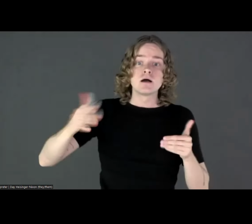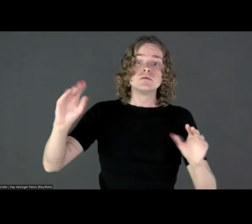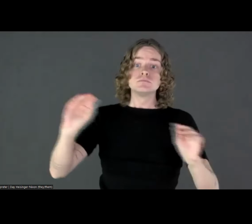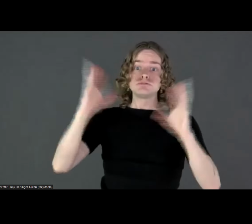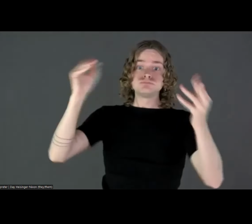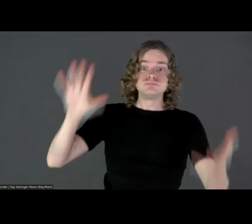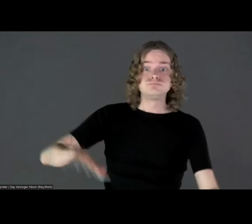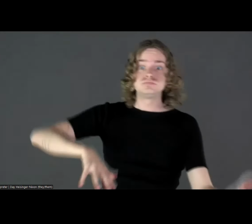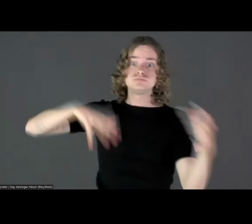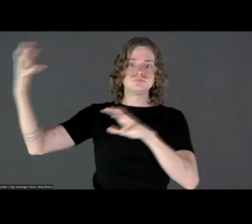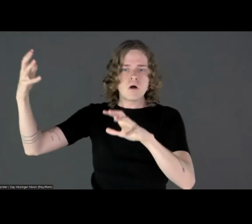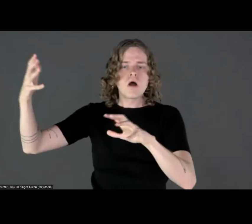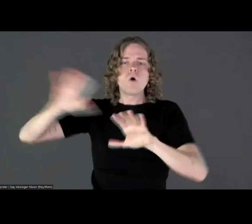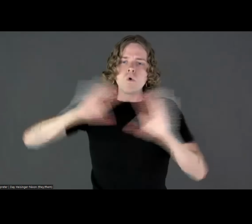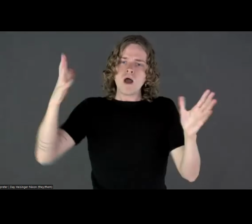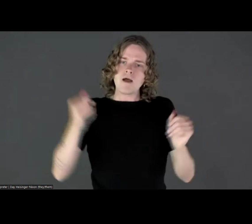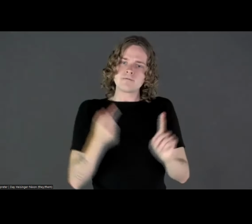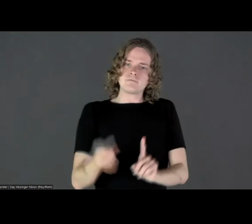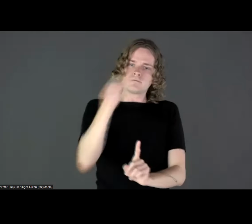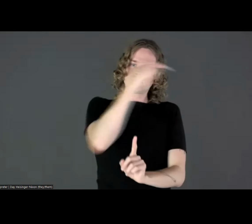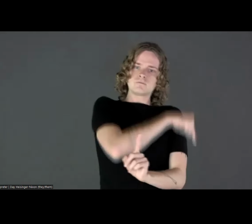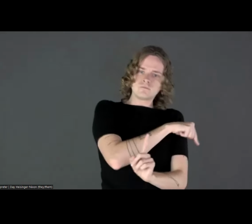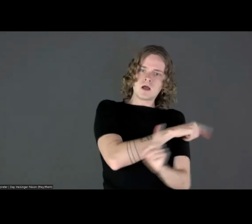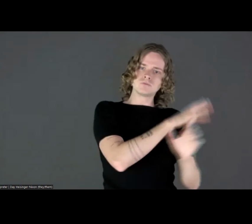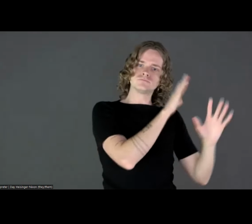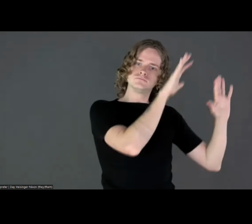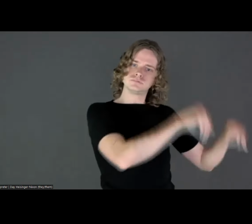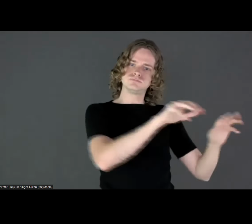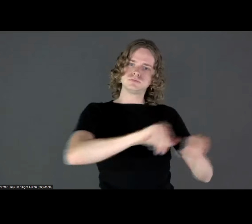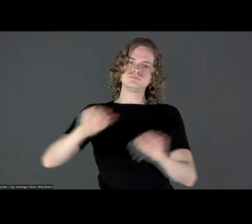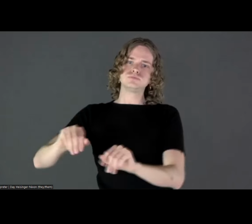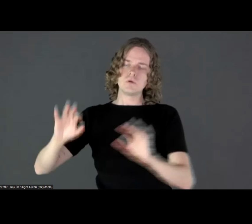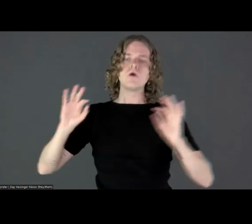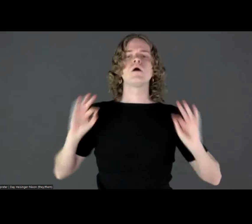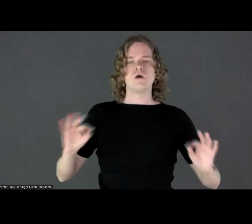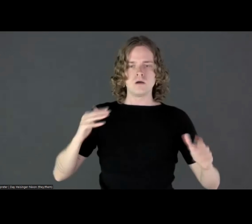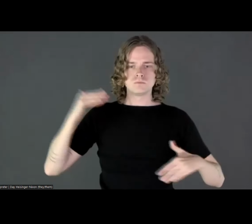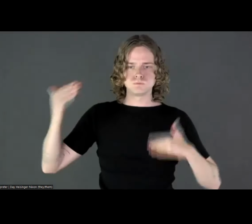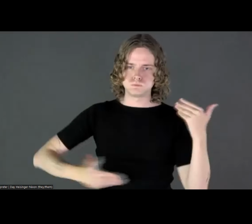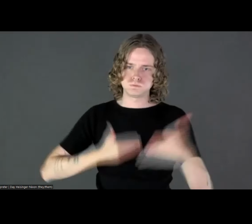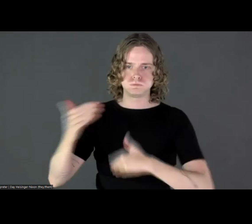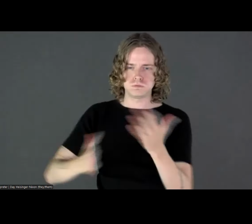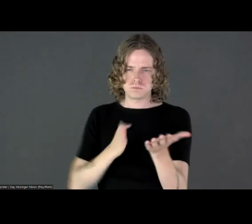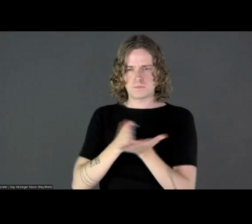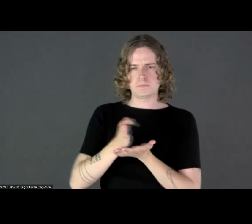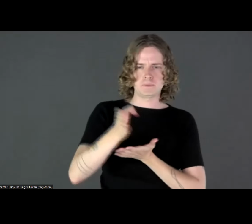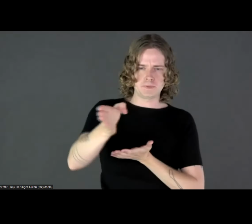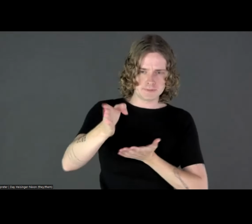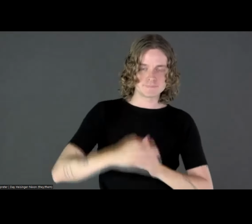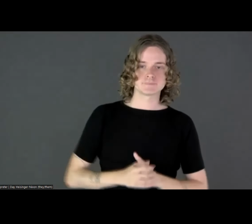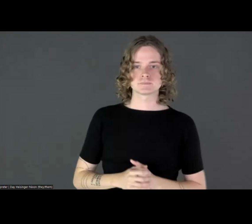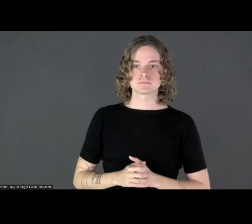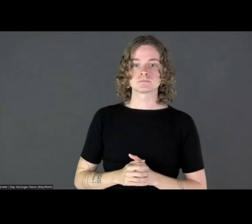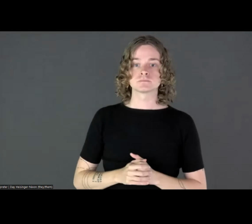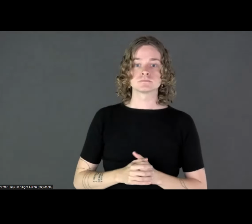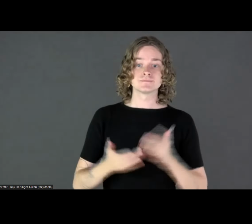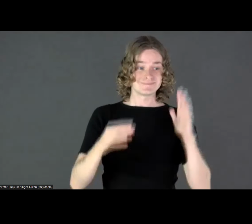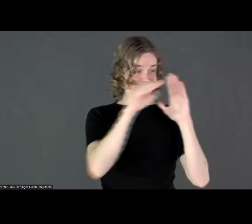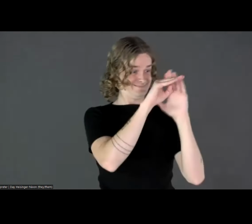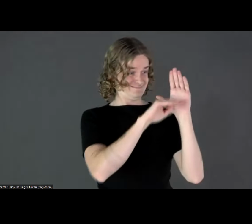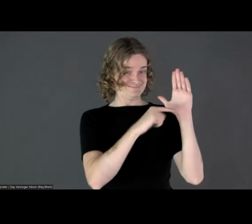and those at risk of institutionalization. So IASC Guidelines must be read with the CRPD